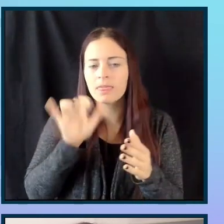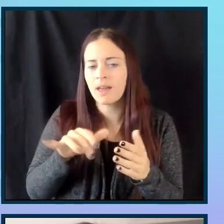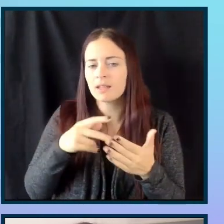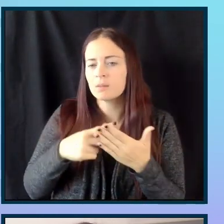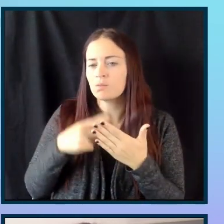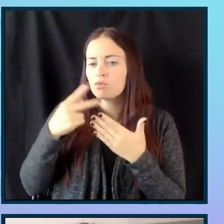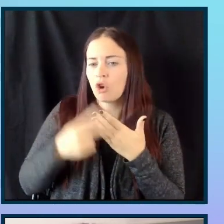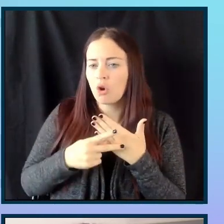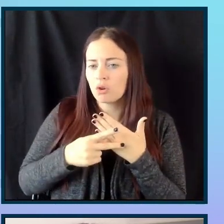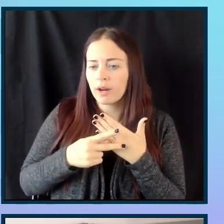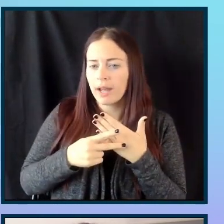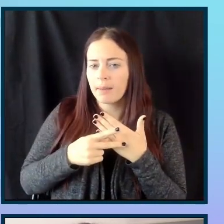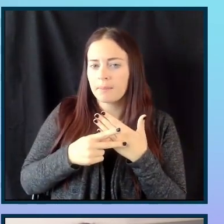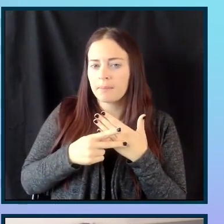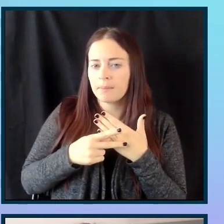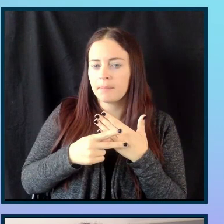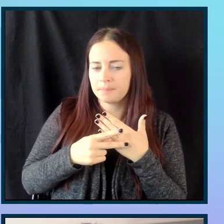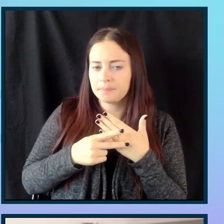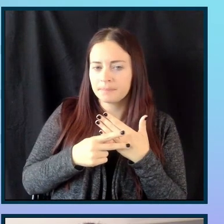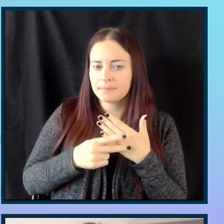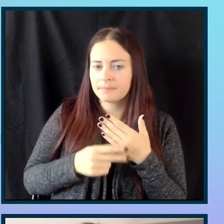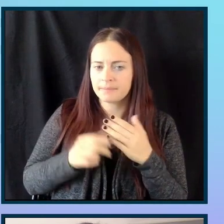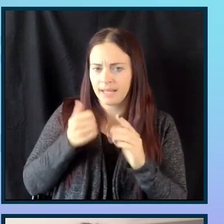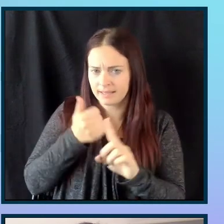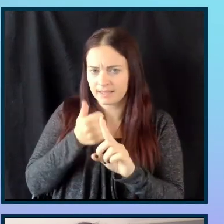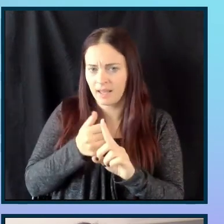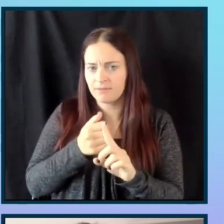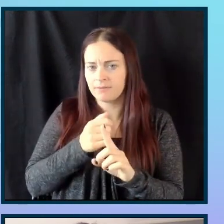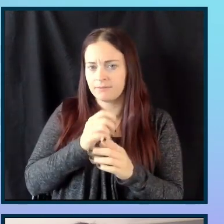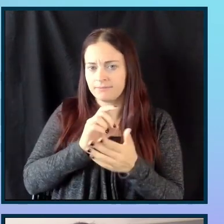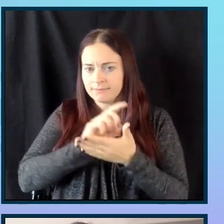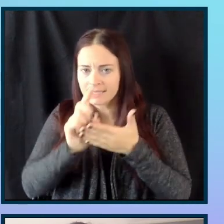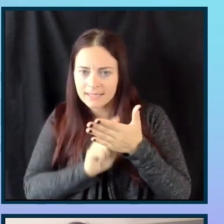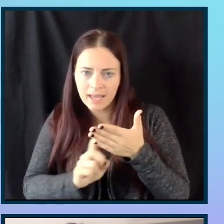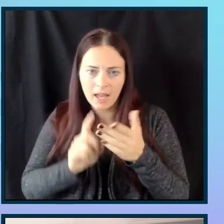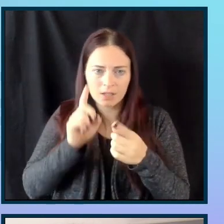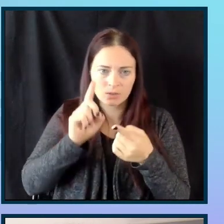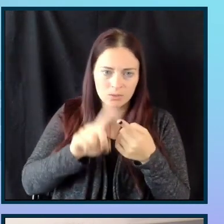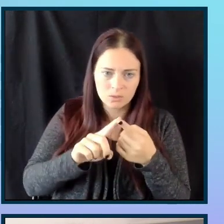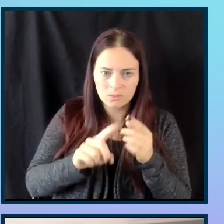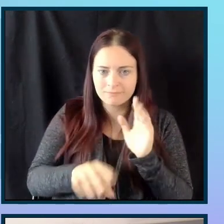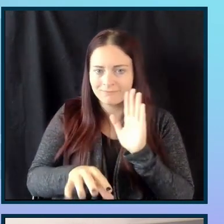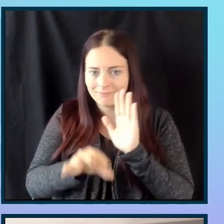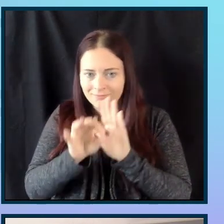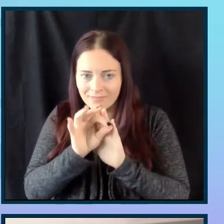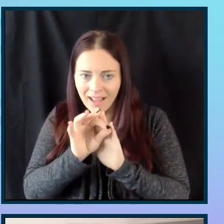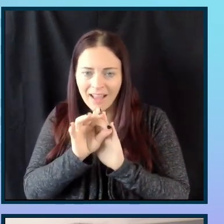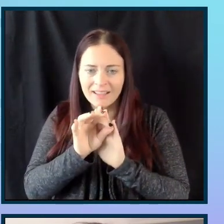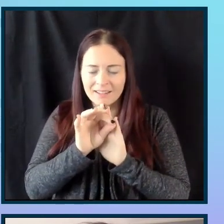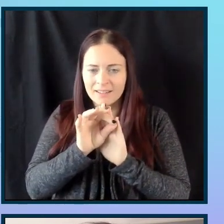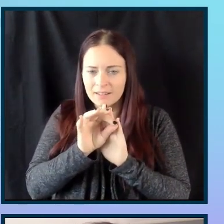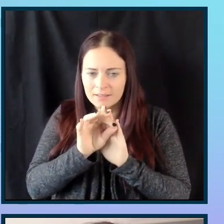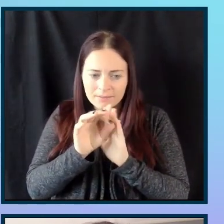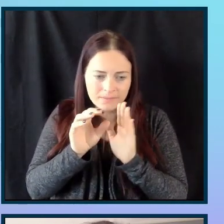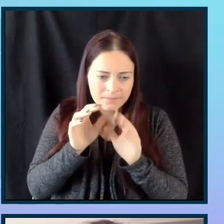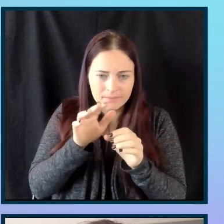determined destination marker that are arranged in a meaningful sequence to represent a locator,